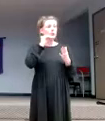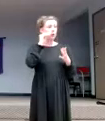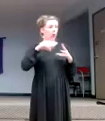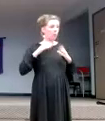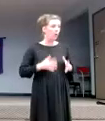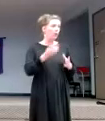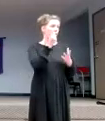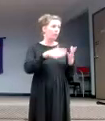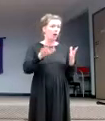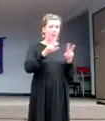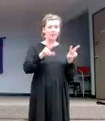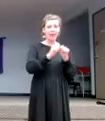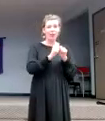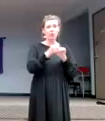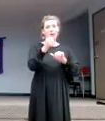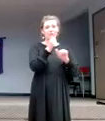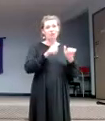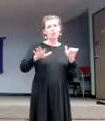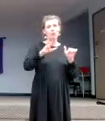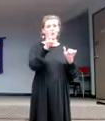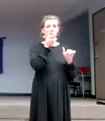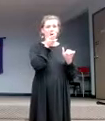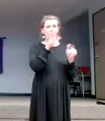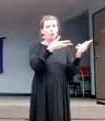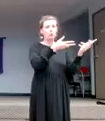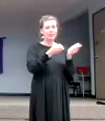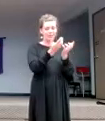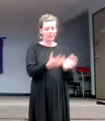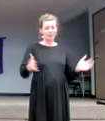to your property value and to the groundwater and nearby receiving waters. There will be